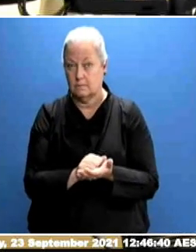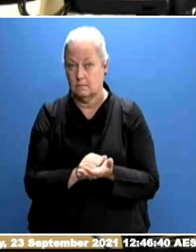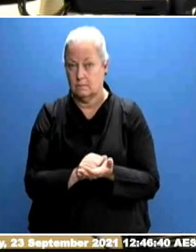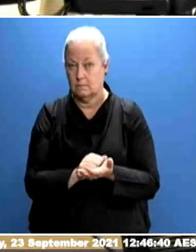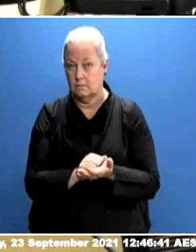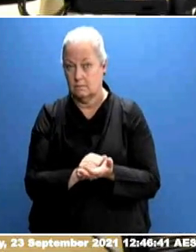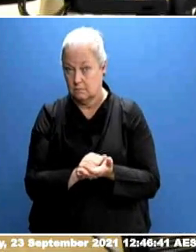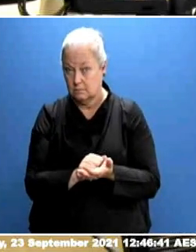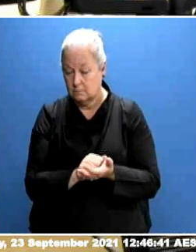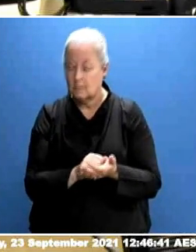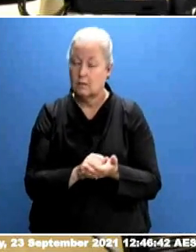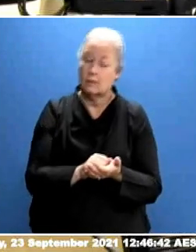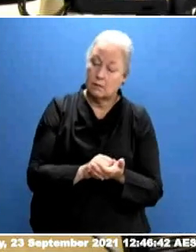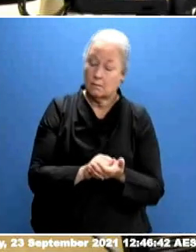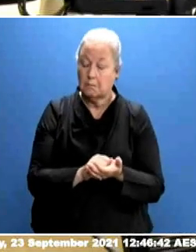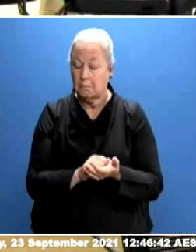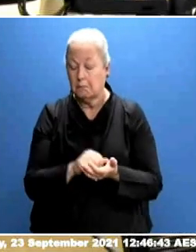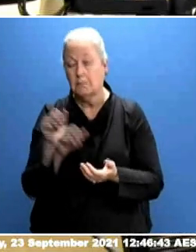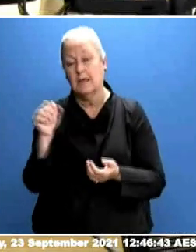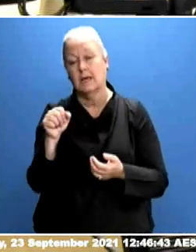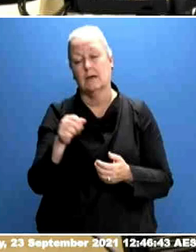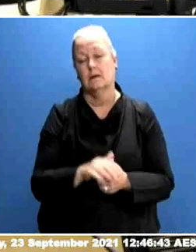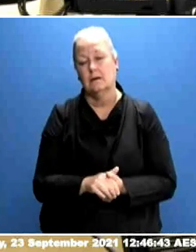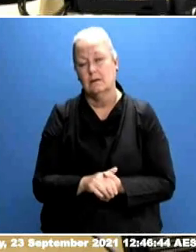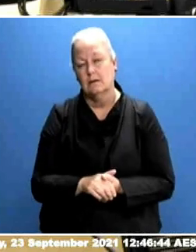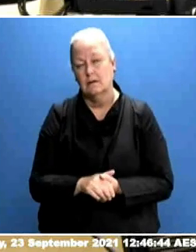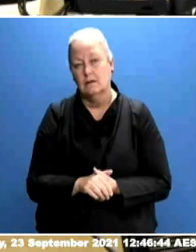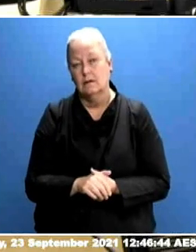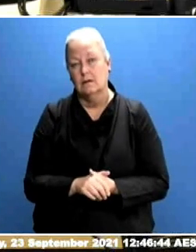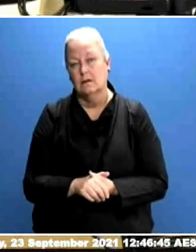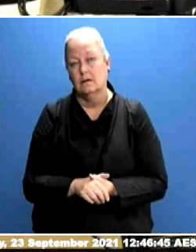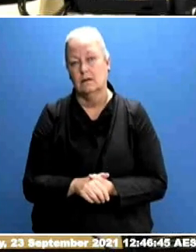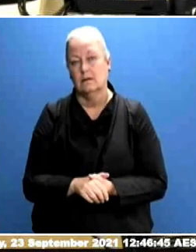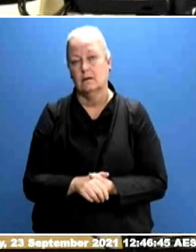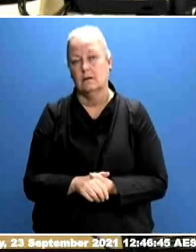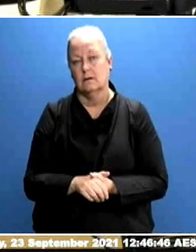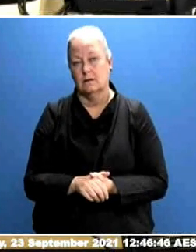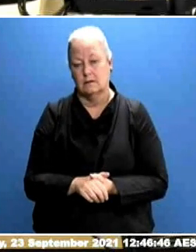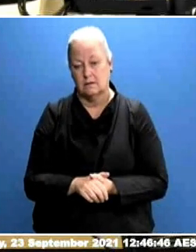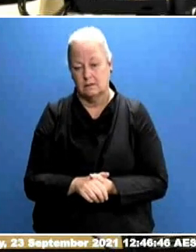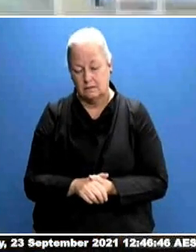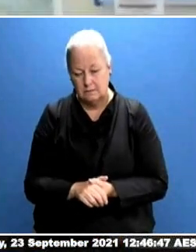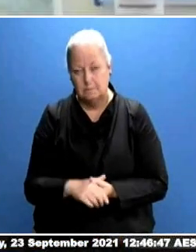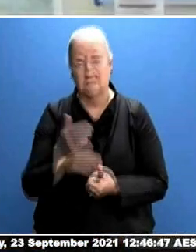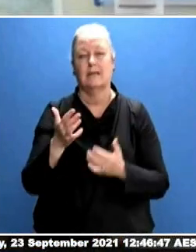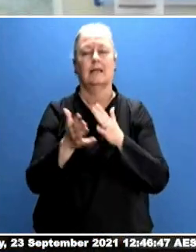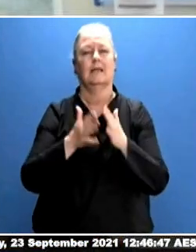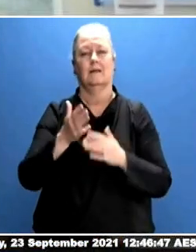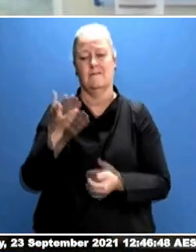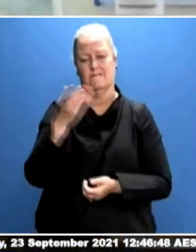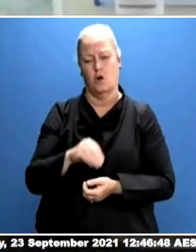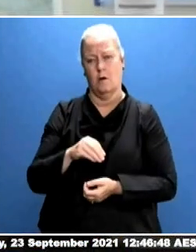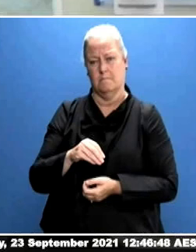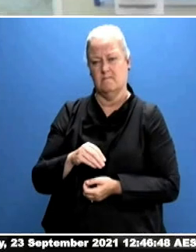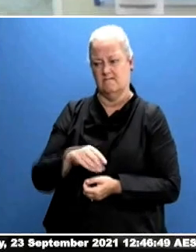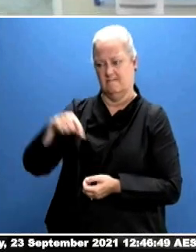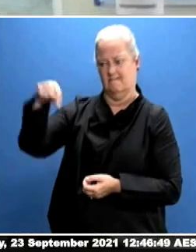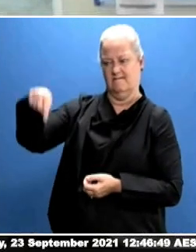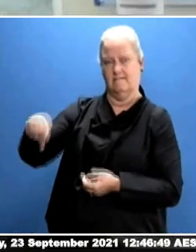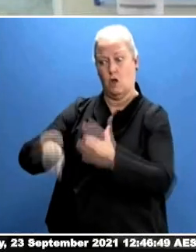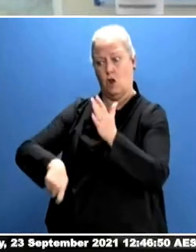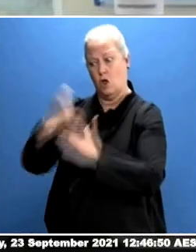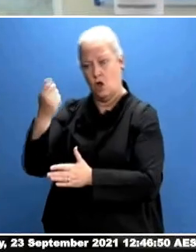Yes, just in referencing the idea of having a transition, the model.